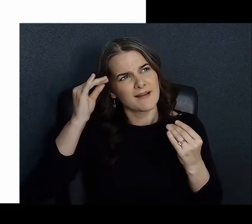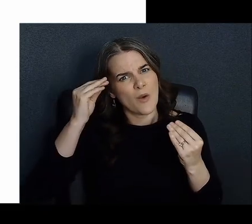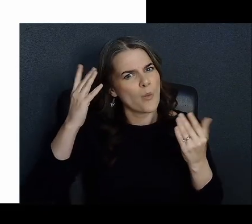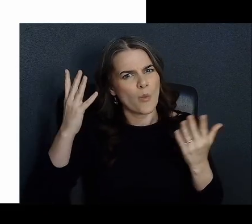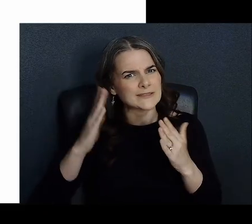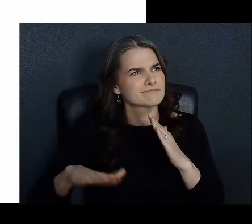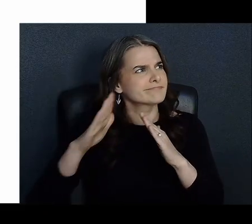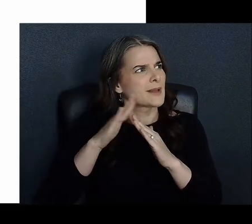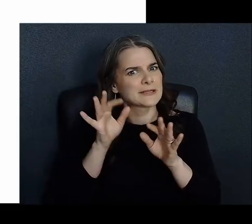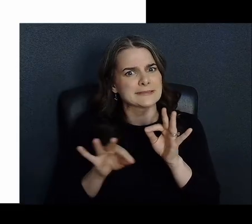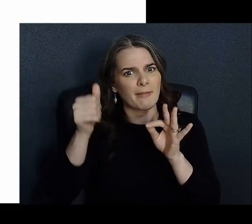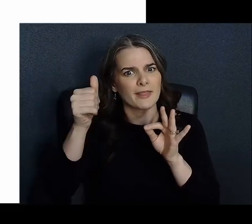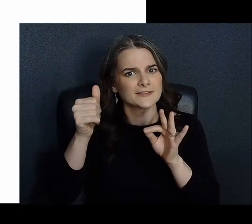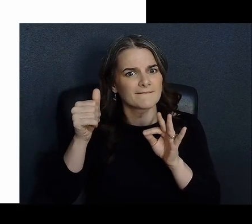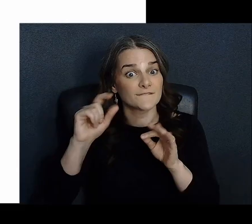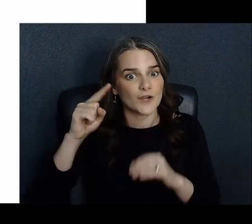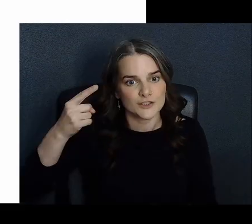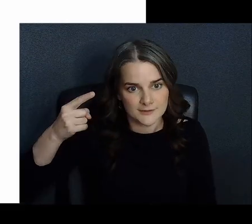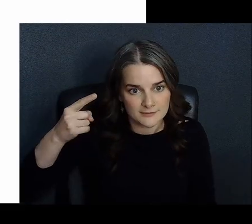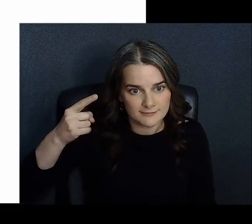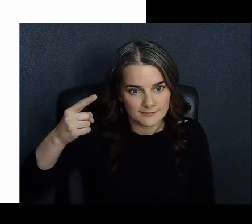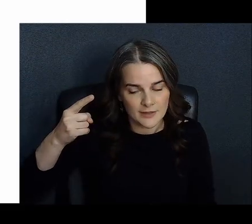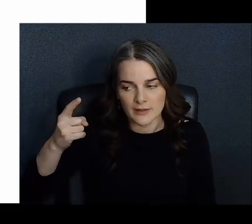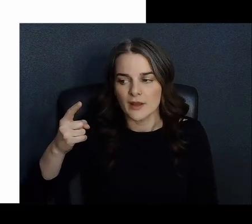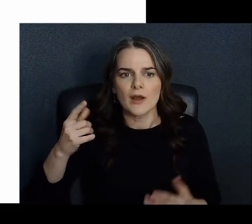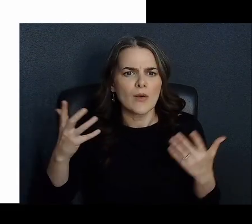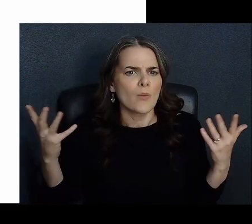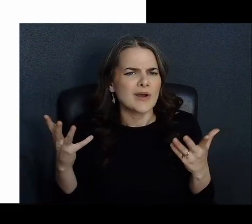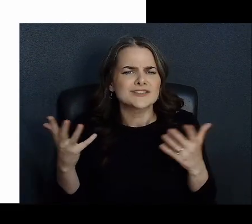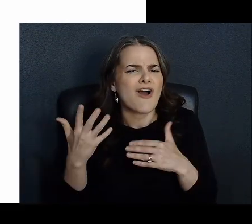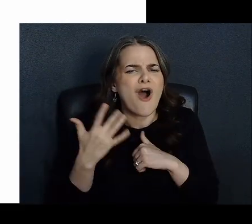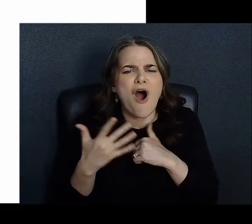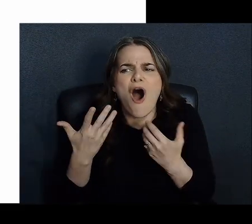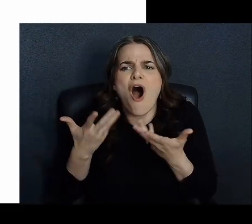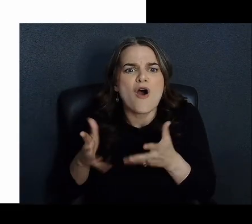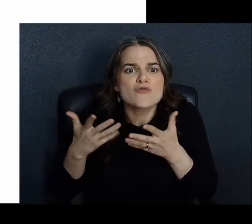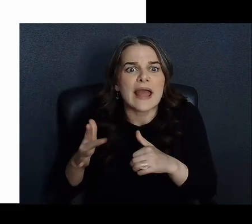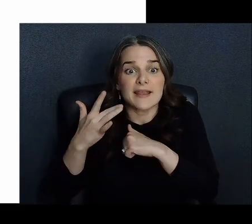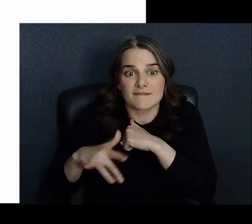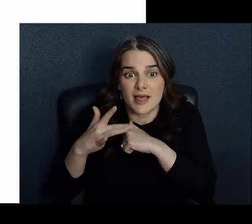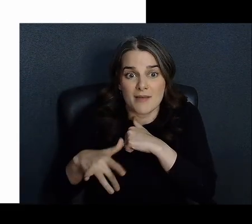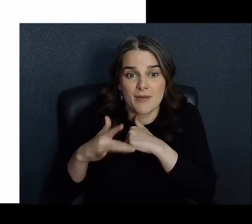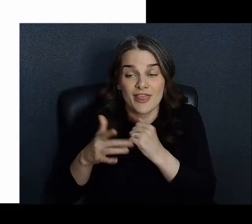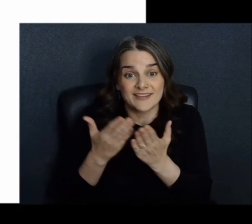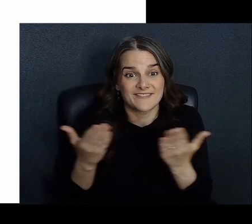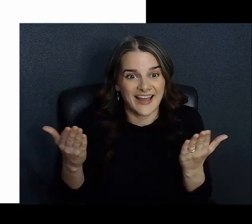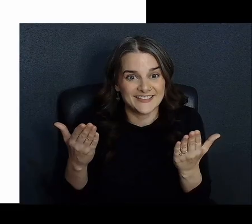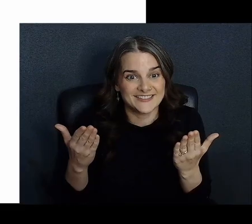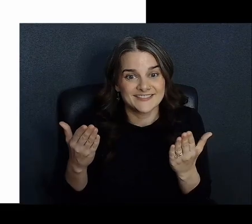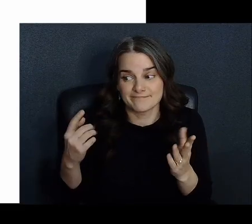So I look at things first as in and what's already available on the devices. And over the years, each one of the operating systems,